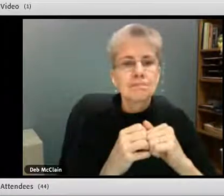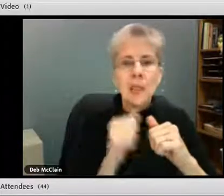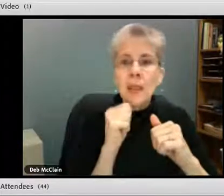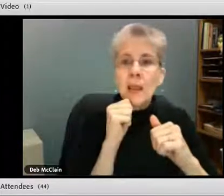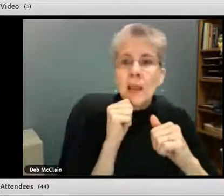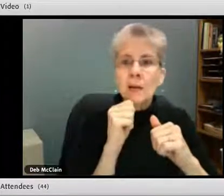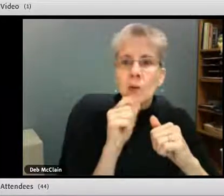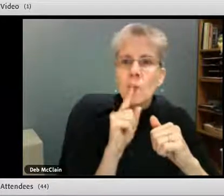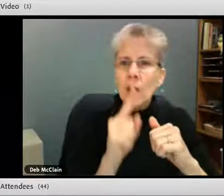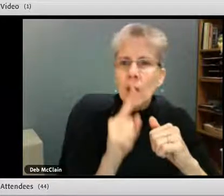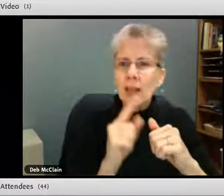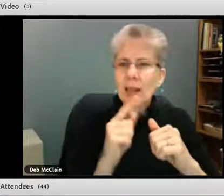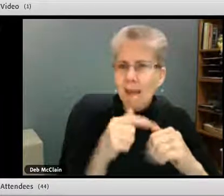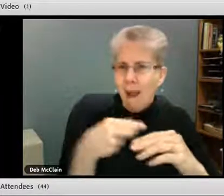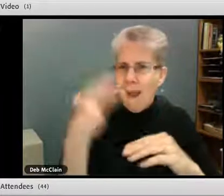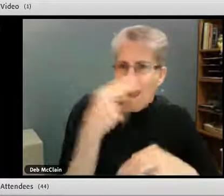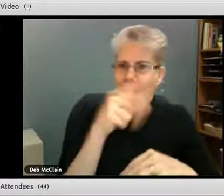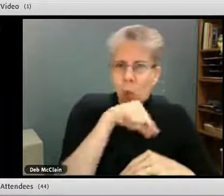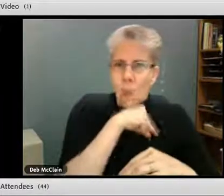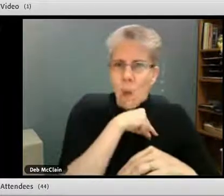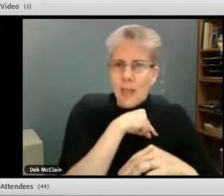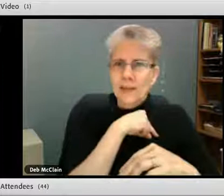that you can use, and that creative license is available.